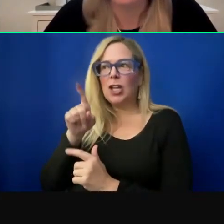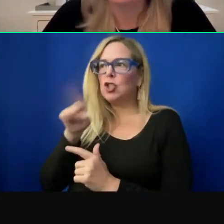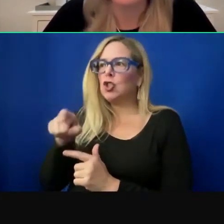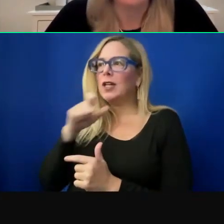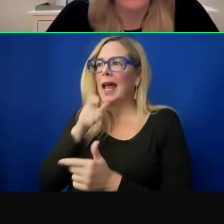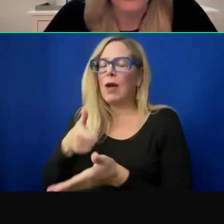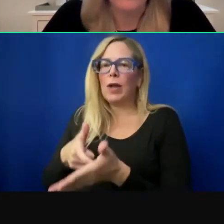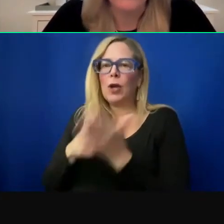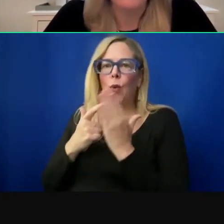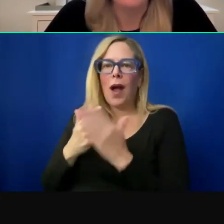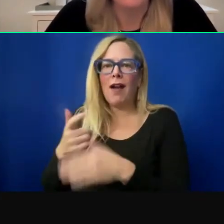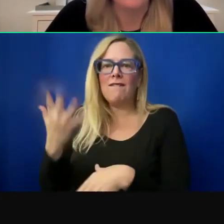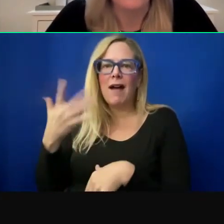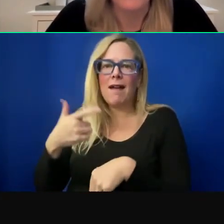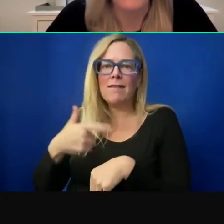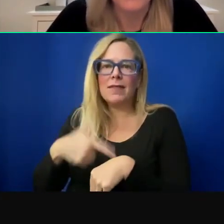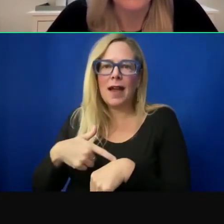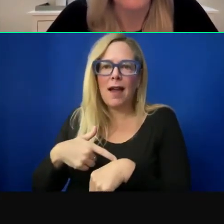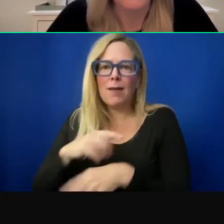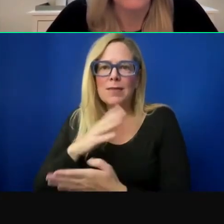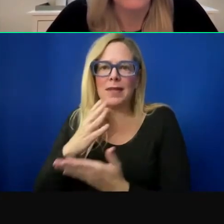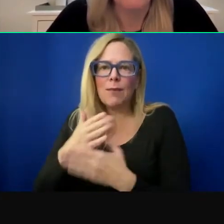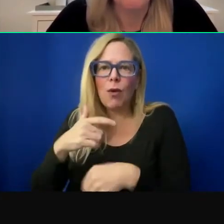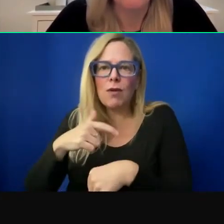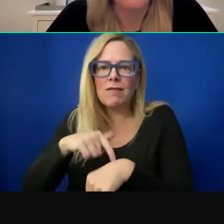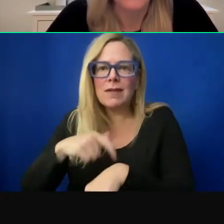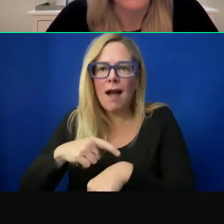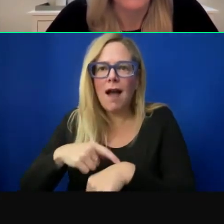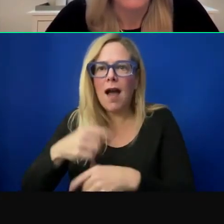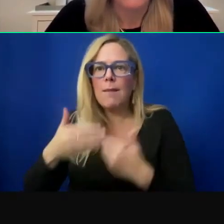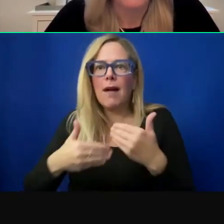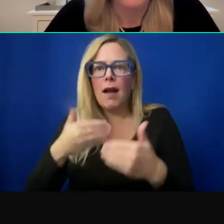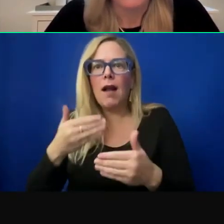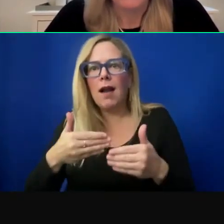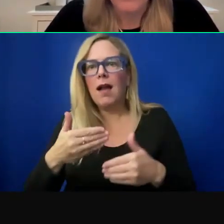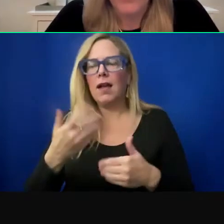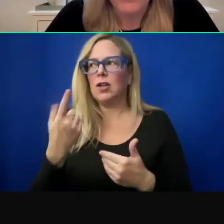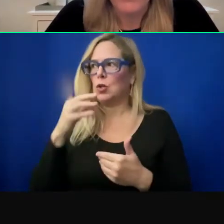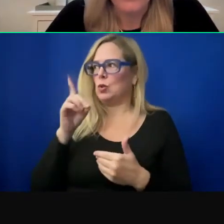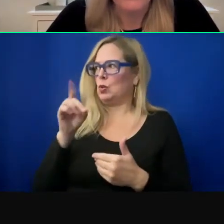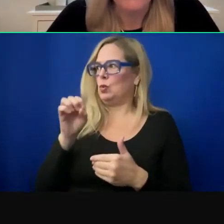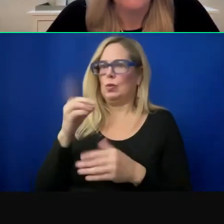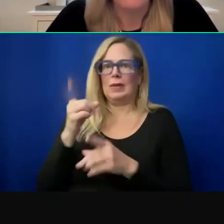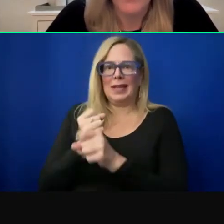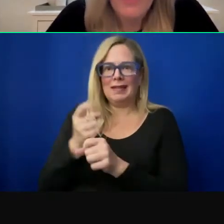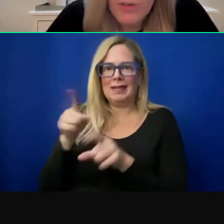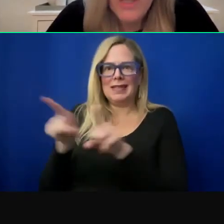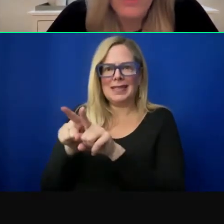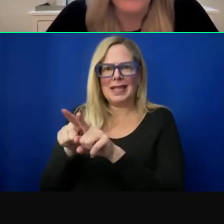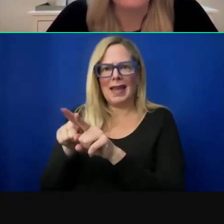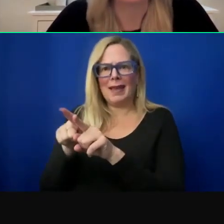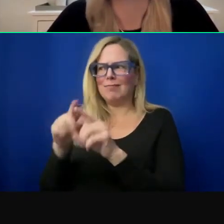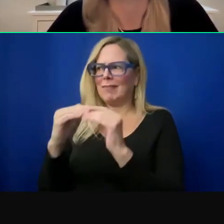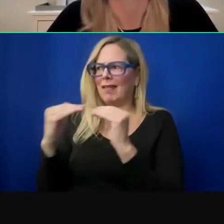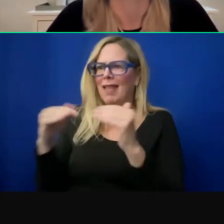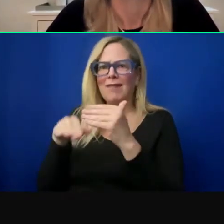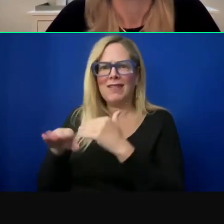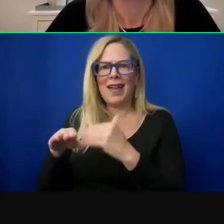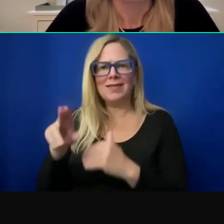That's not even close to equivalent ease of use. It's important for everyone to understand that